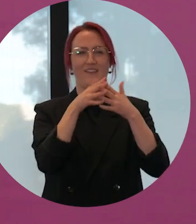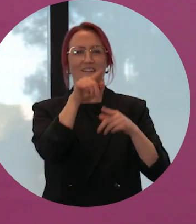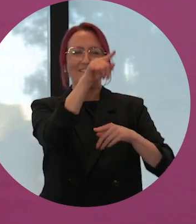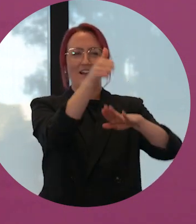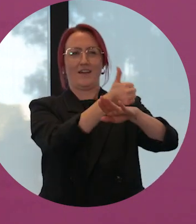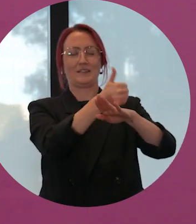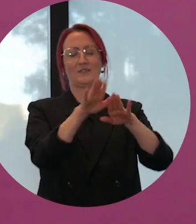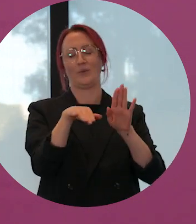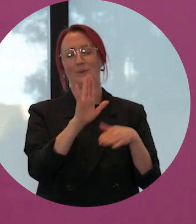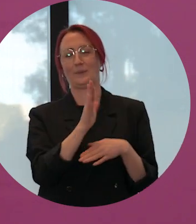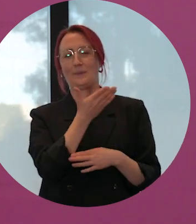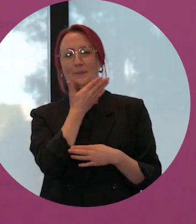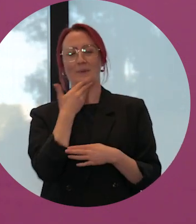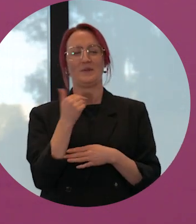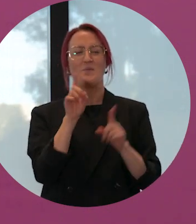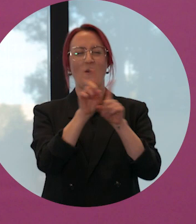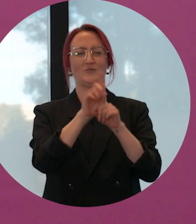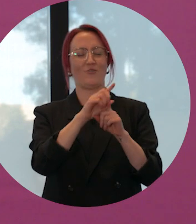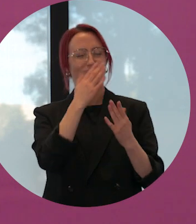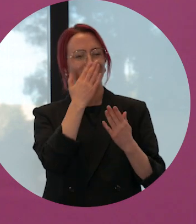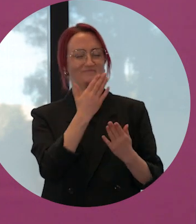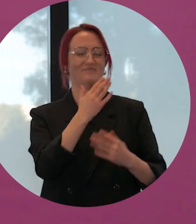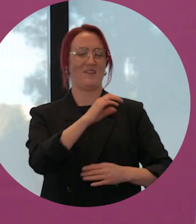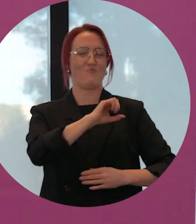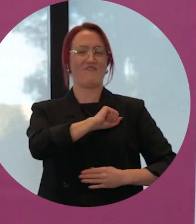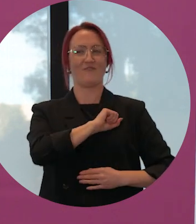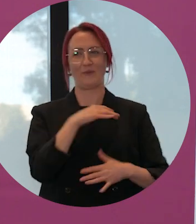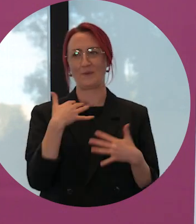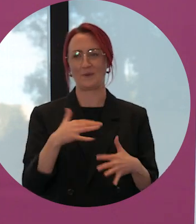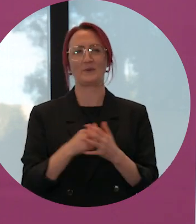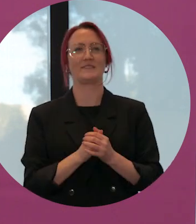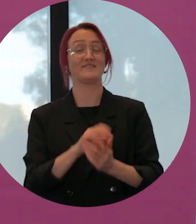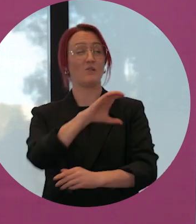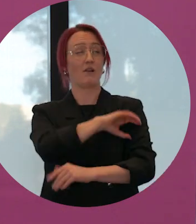and of course, honour and bravery. Captain America has a signature shield with